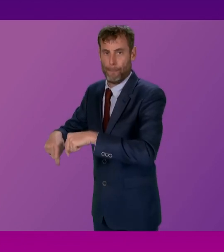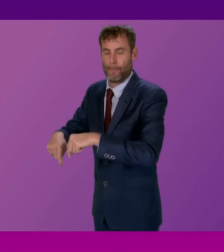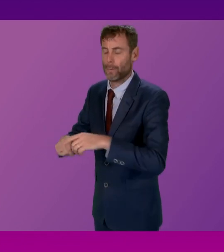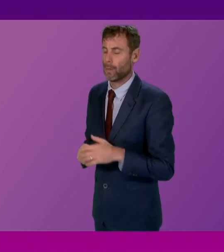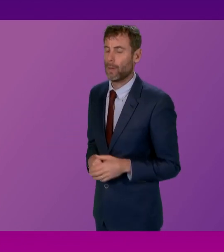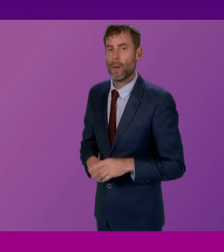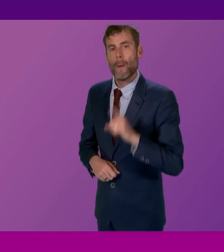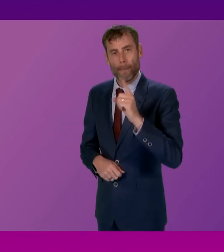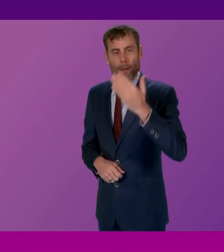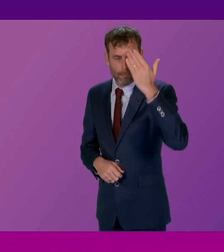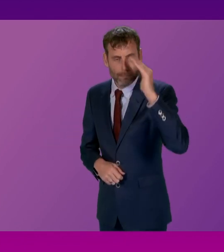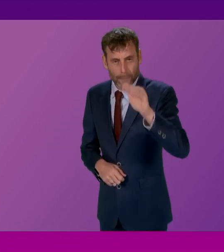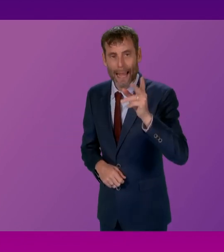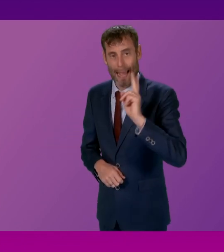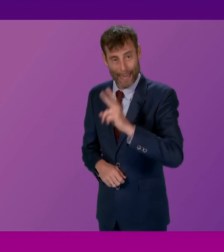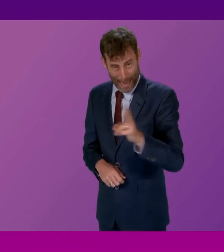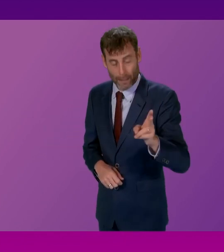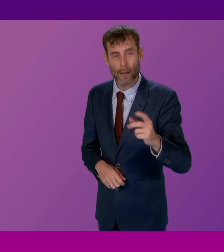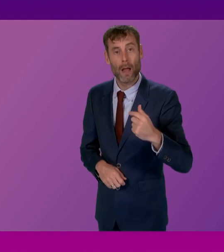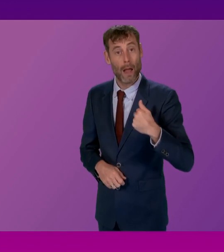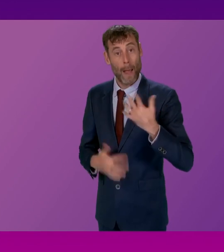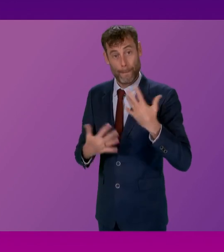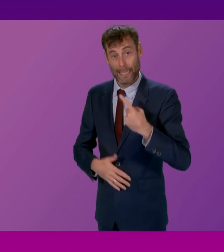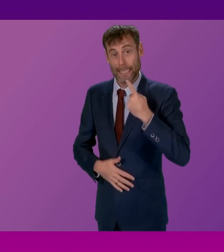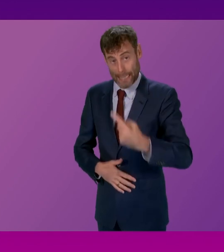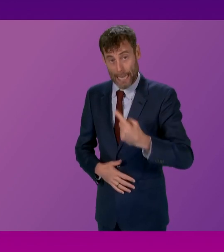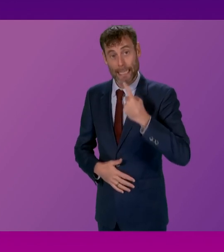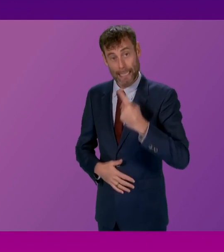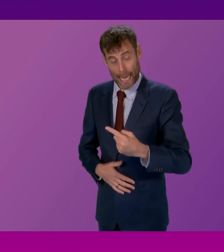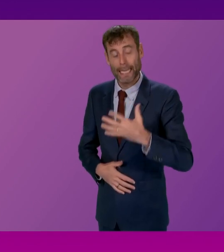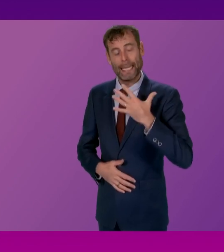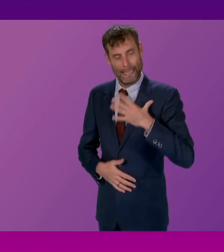I reiterate the calls that I have been making for many weeks now: for an immediate ceasefire